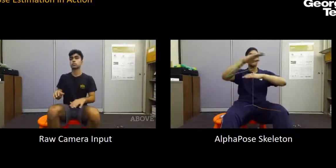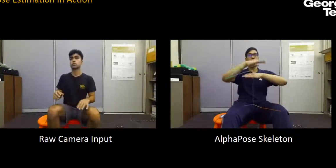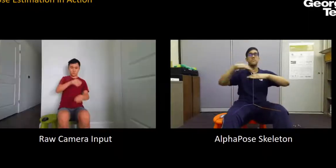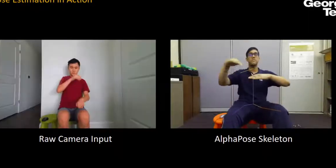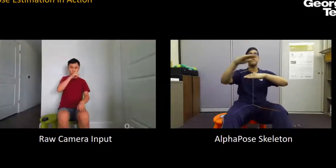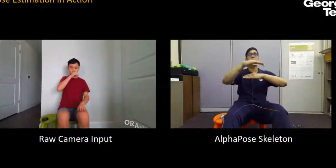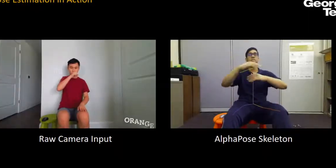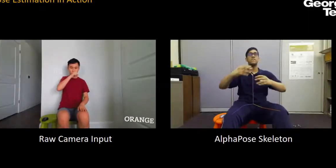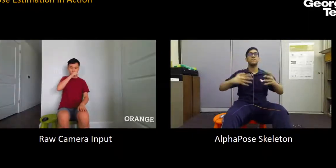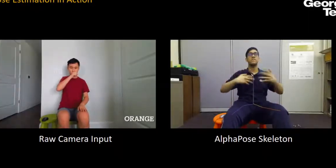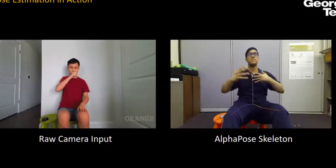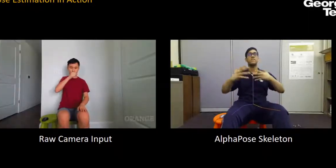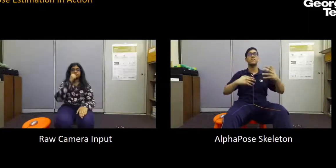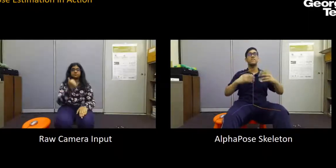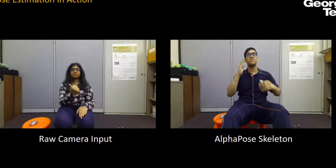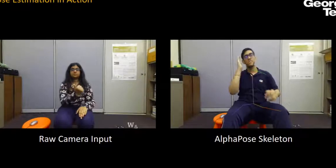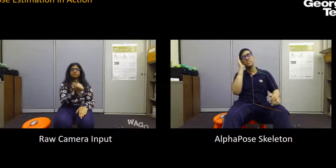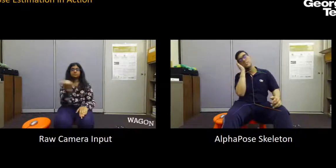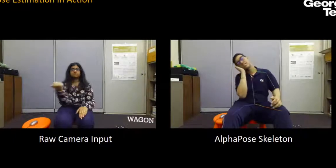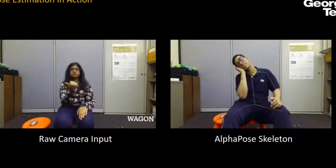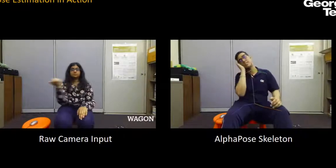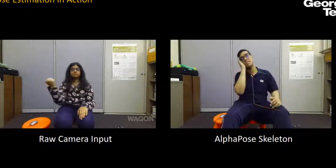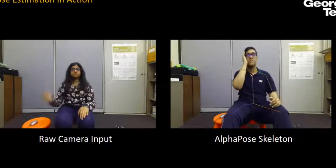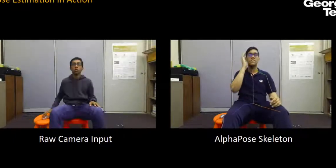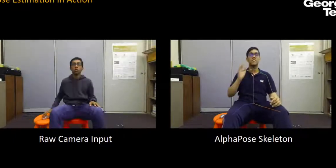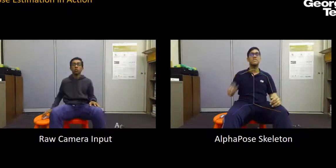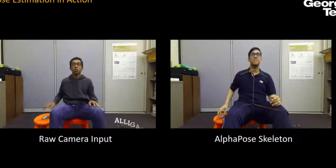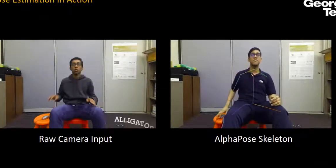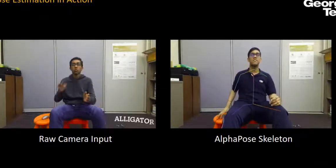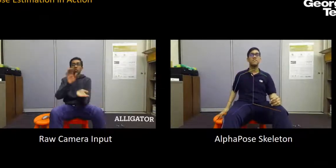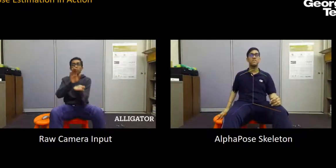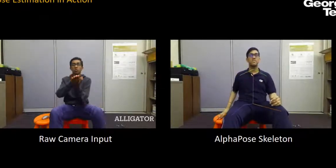Georgia Tech. For our phrases, we used a noun-preposition-noun